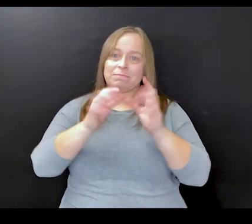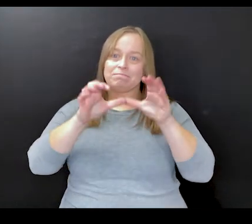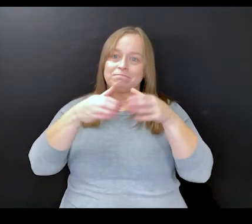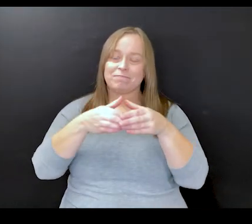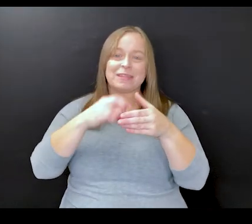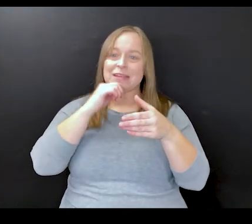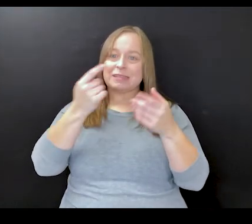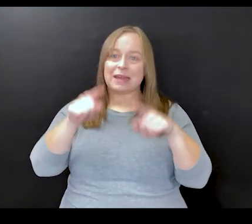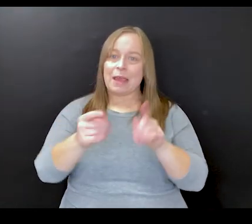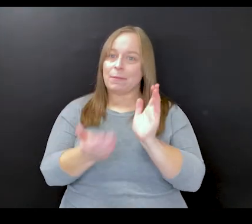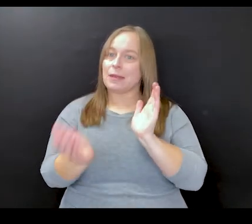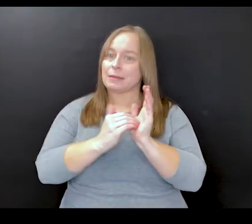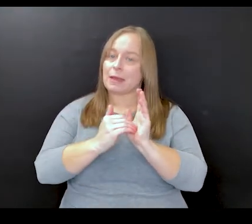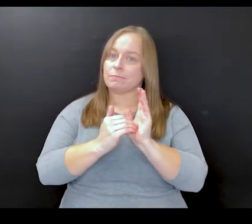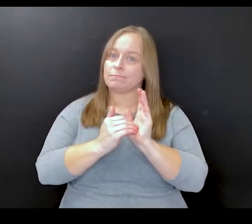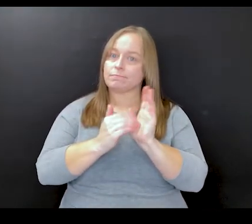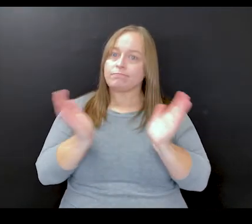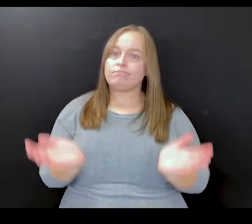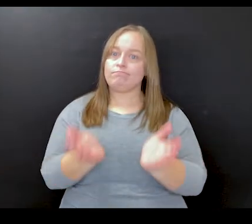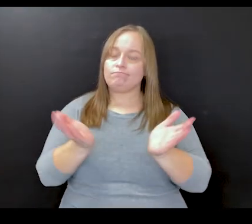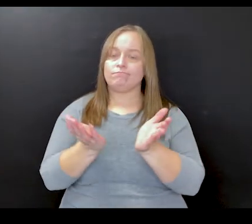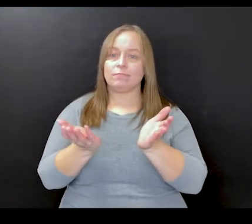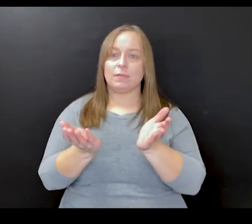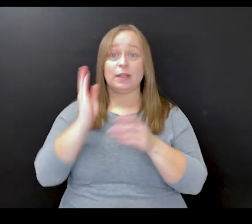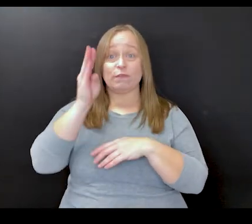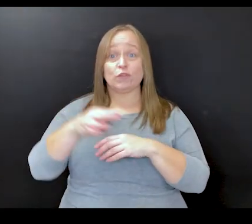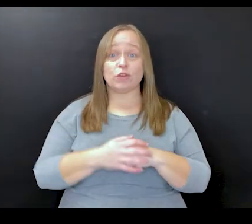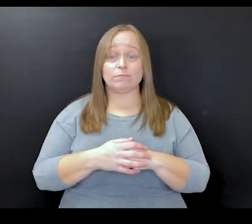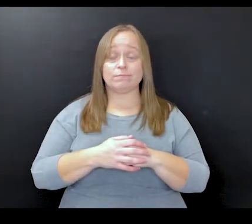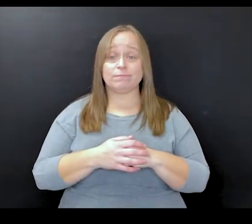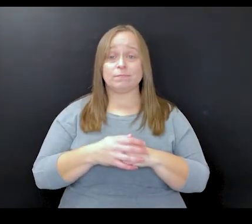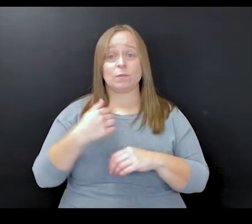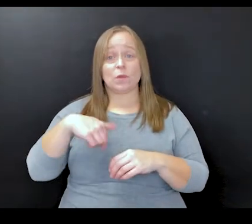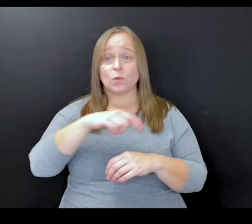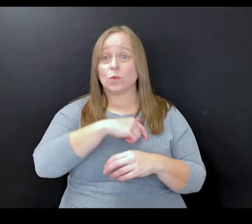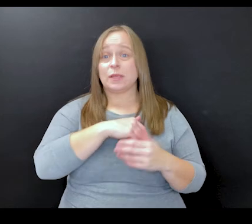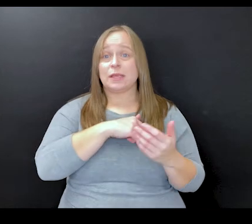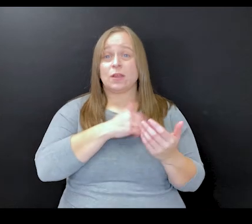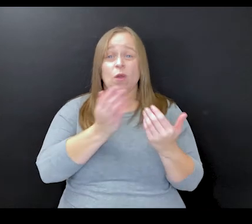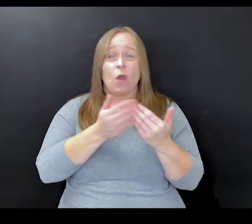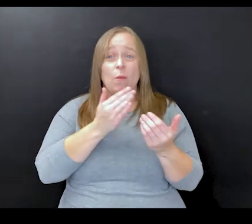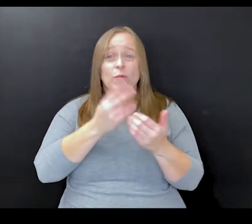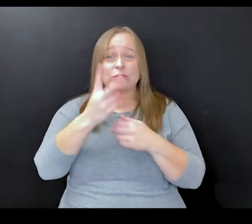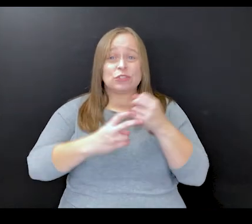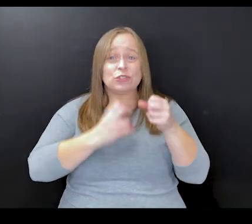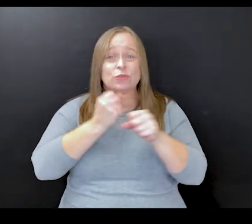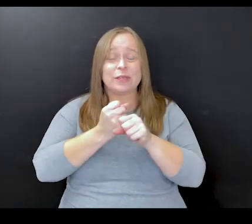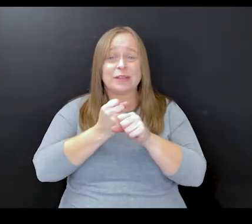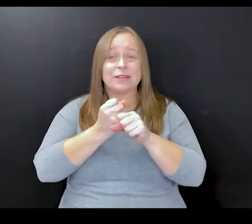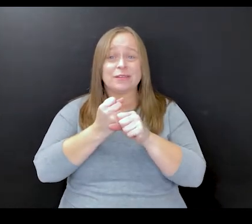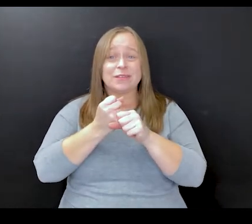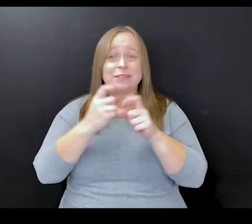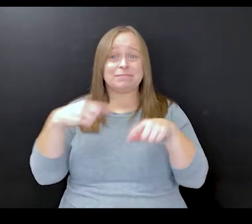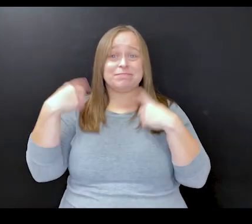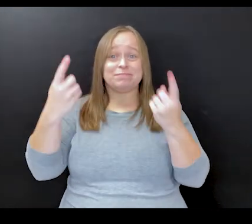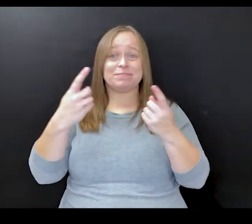that this does not happen again in the future. As we are almost two years into COVID,